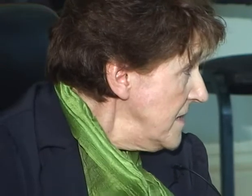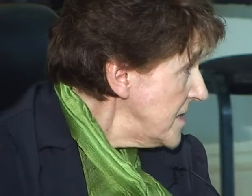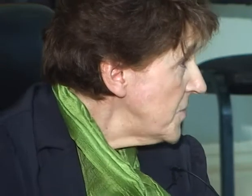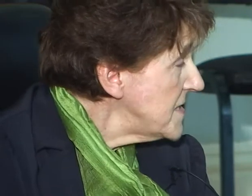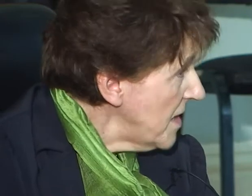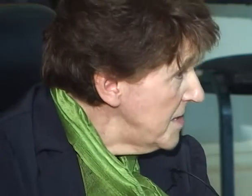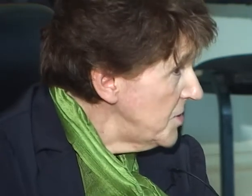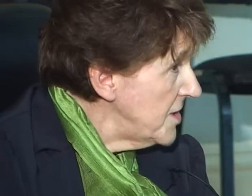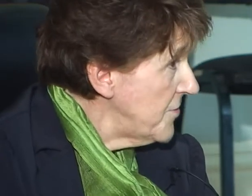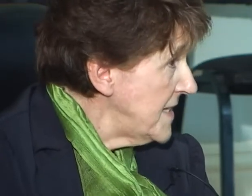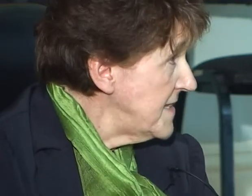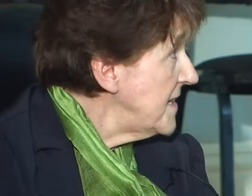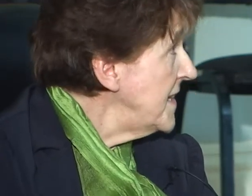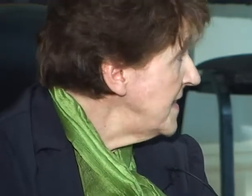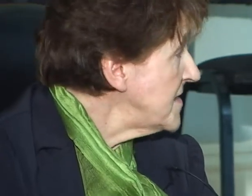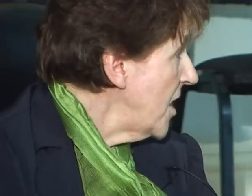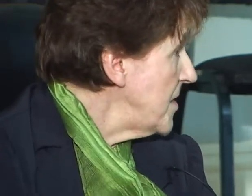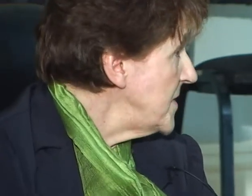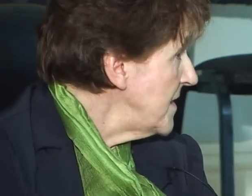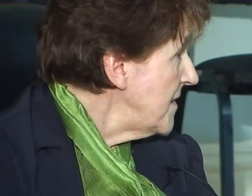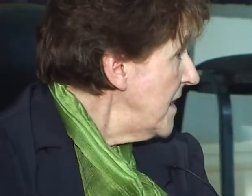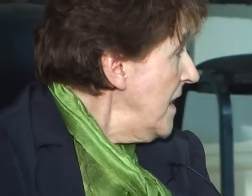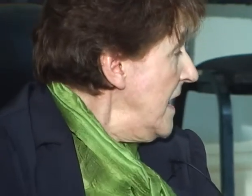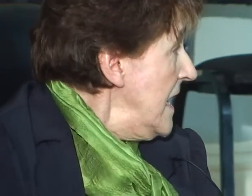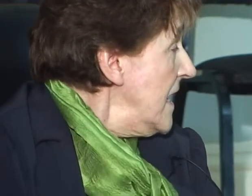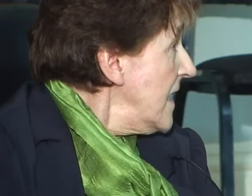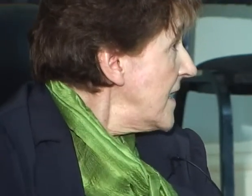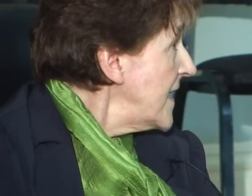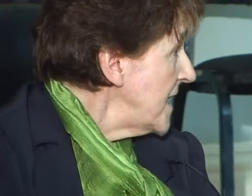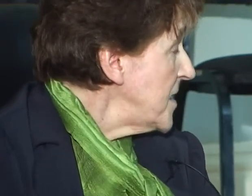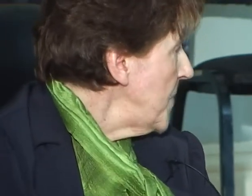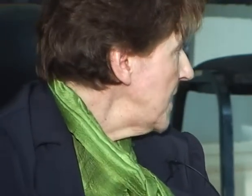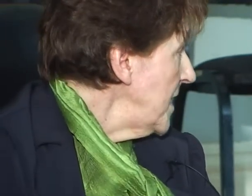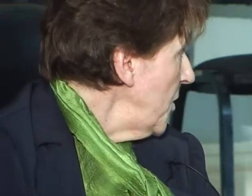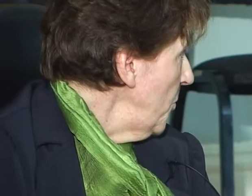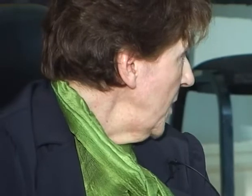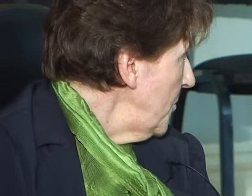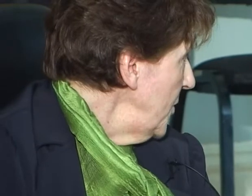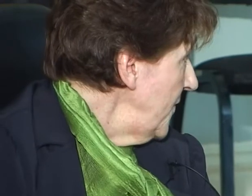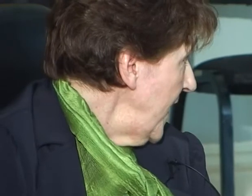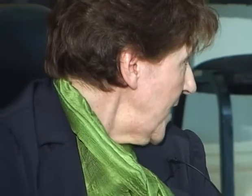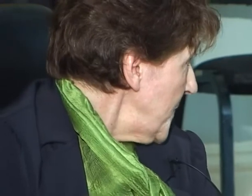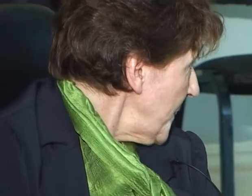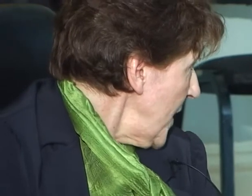So it's time to address it; it's time get the political will moving.